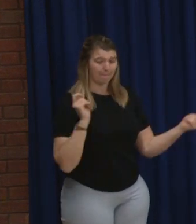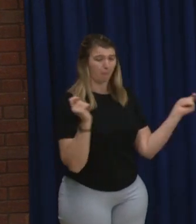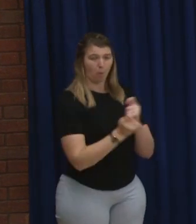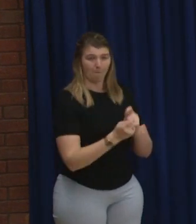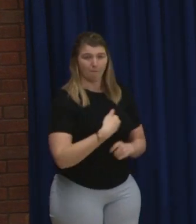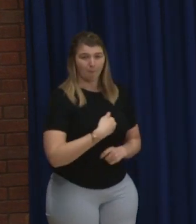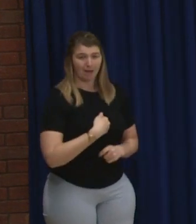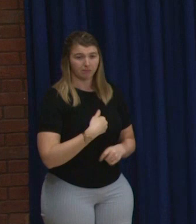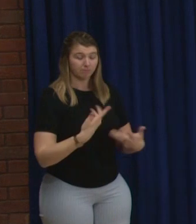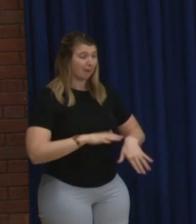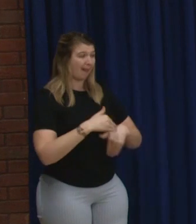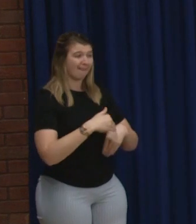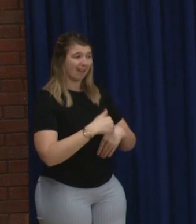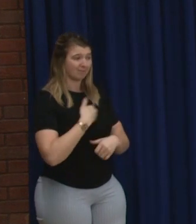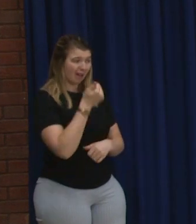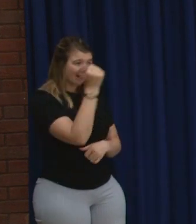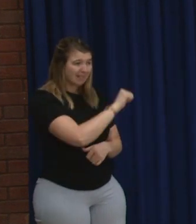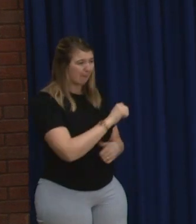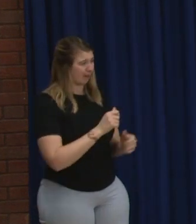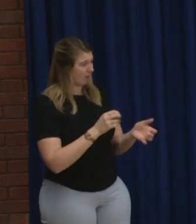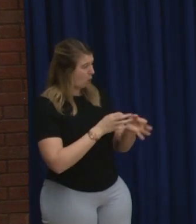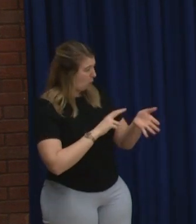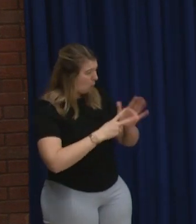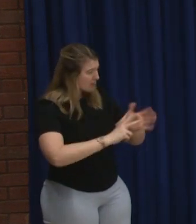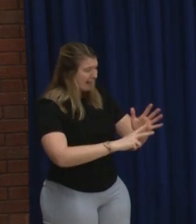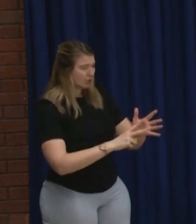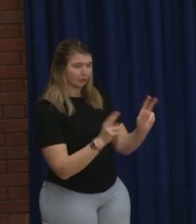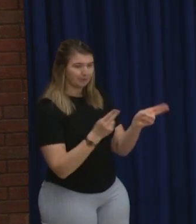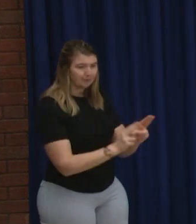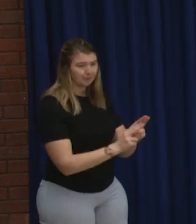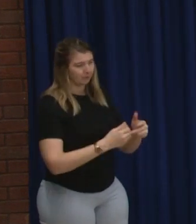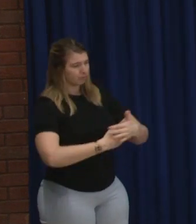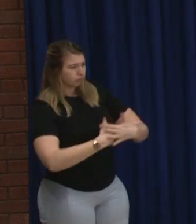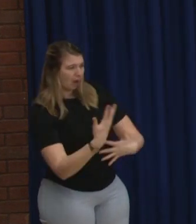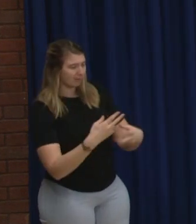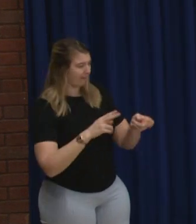as an academic I've being less organized, less productive. It's maybe 10 mediocre papers I've not